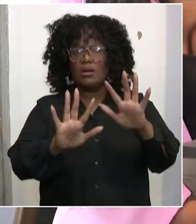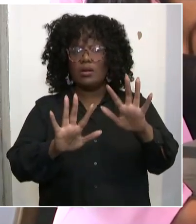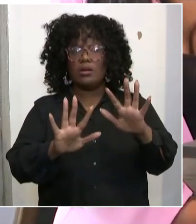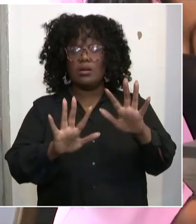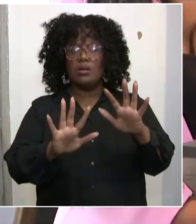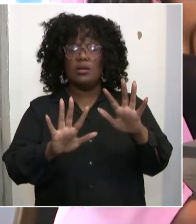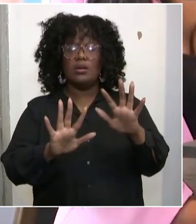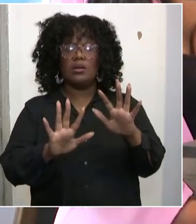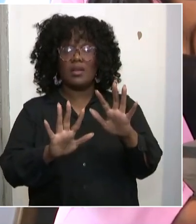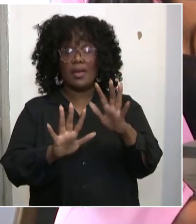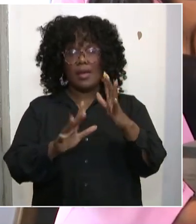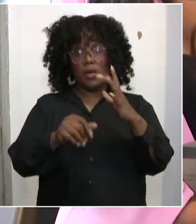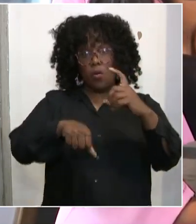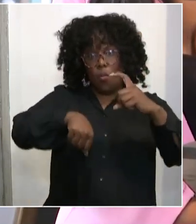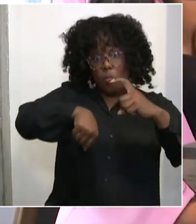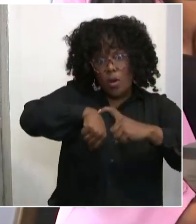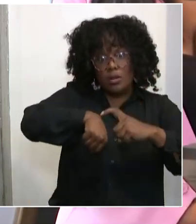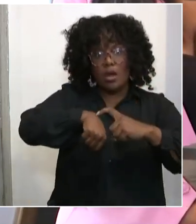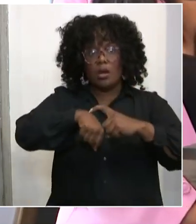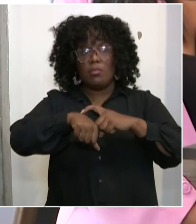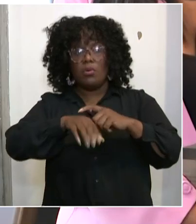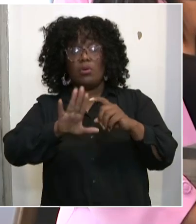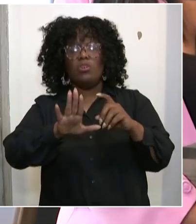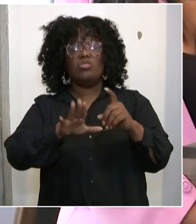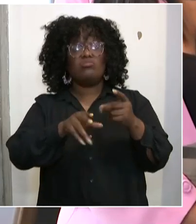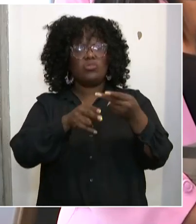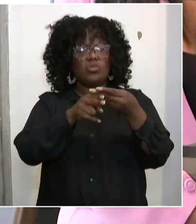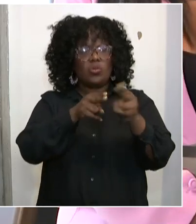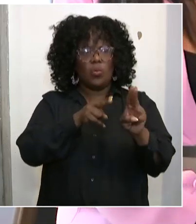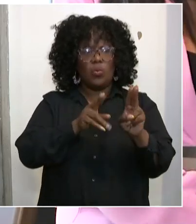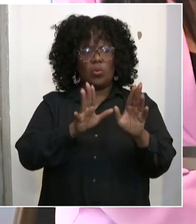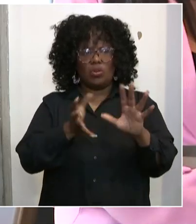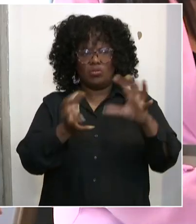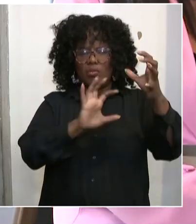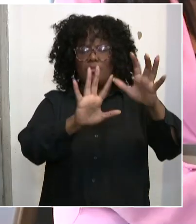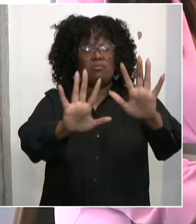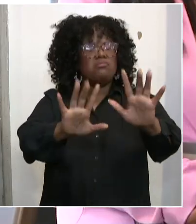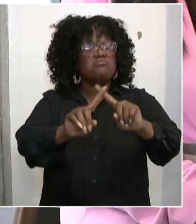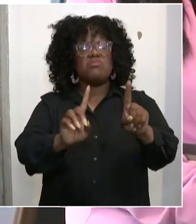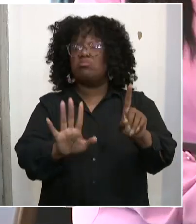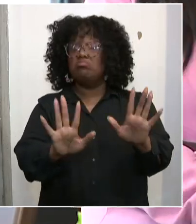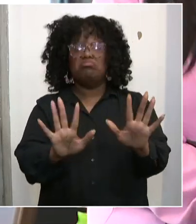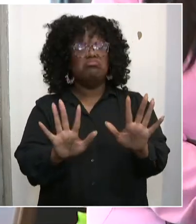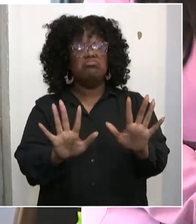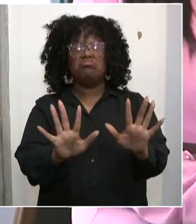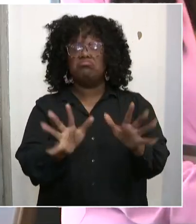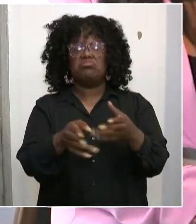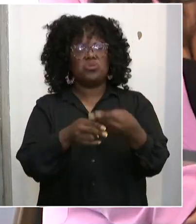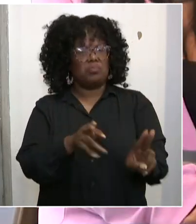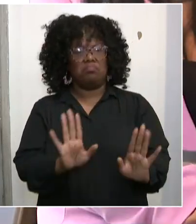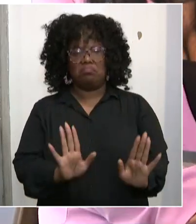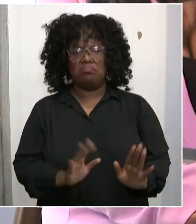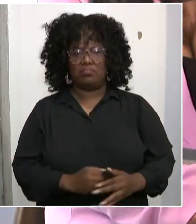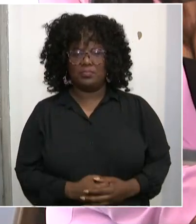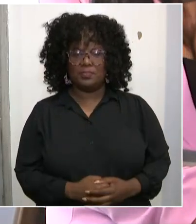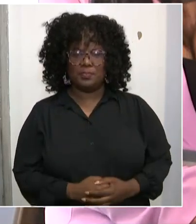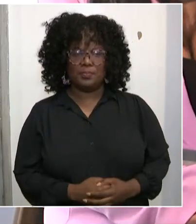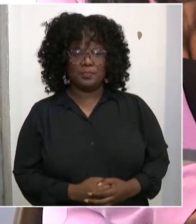for short periods of time air travel. Yes. Mayor Tom Fitzgerald from Fox. You asked the question. Well,